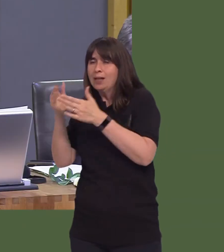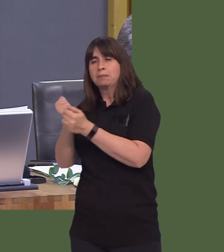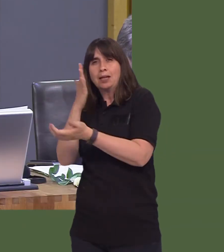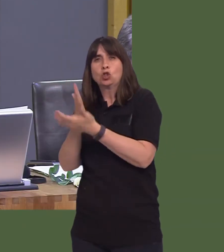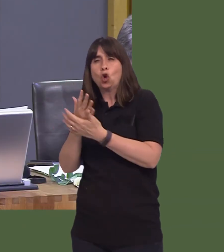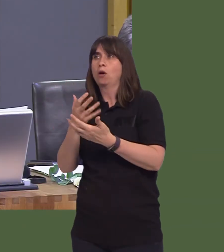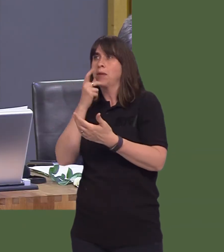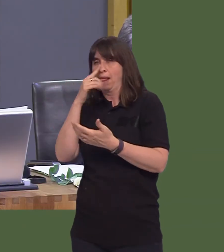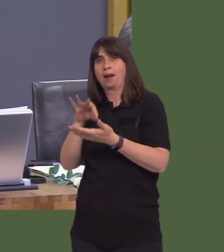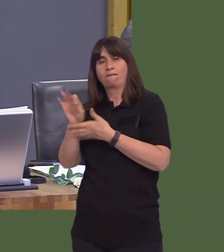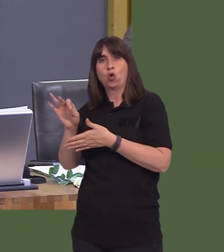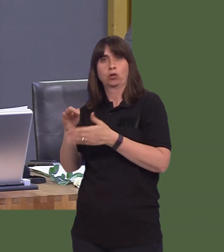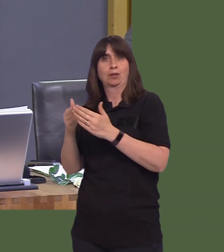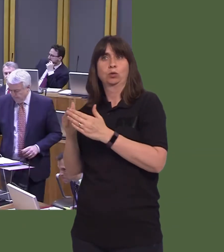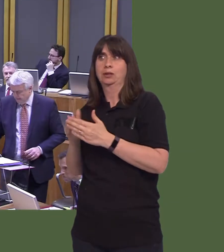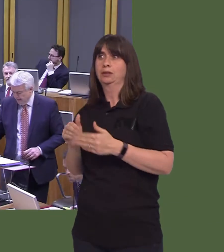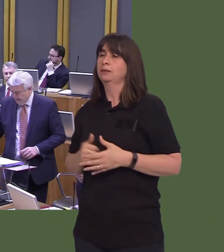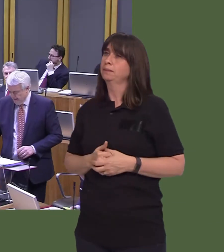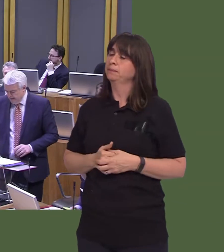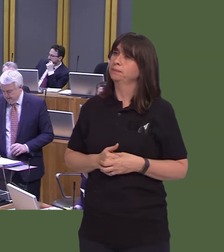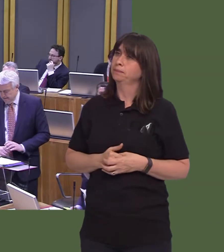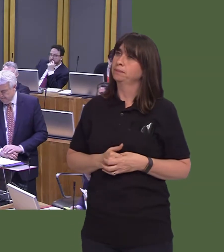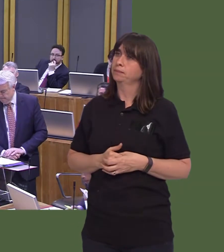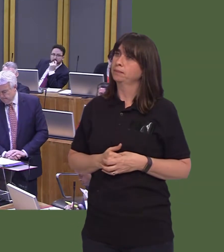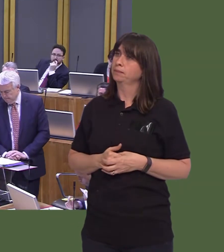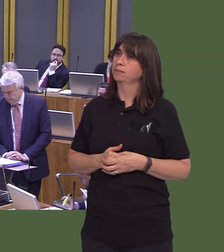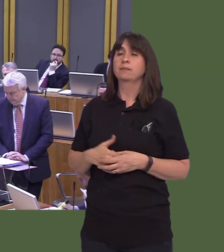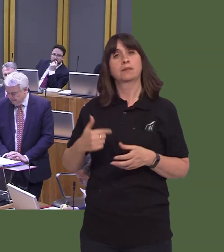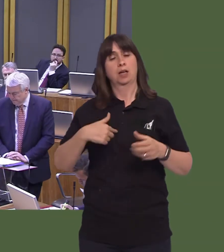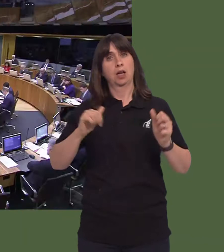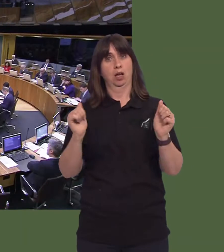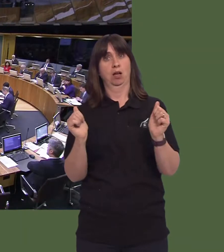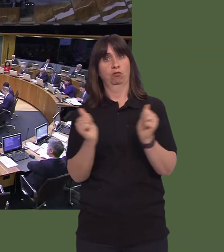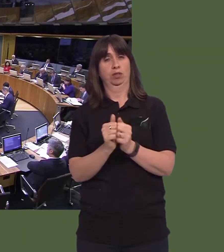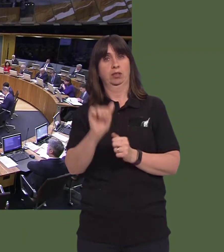David Melding AM: First Minister, I certainly agree that the Help to Buy scheme has been